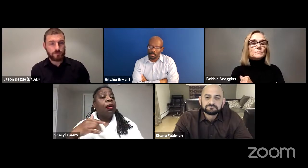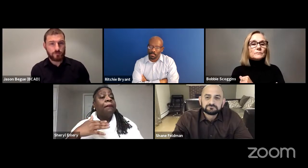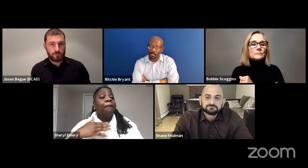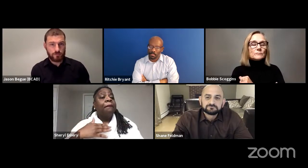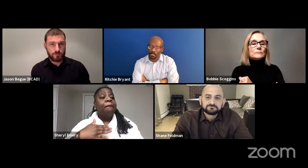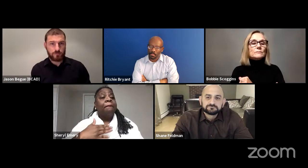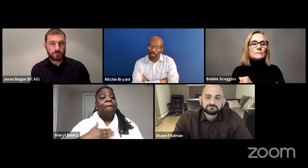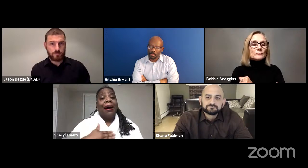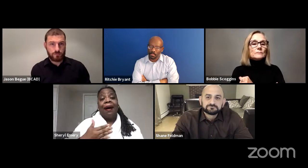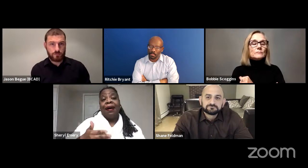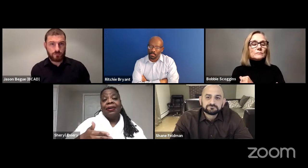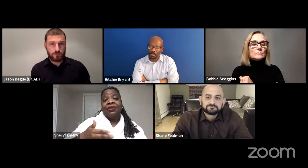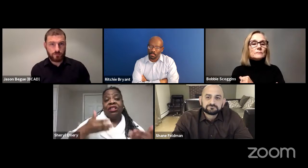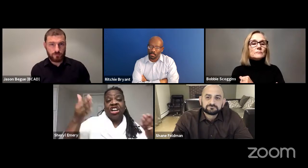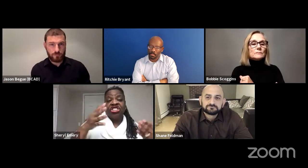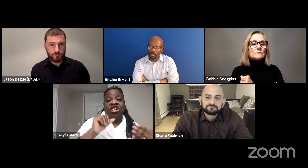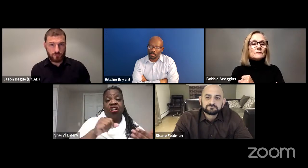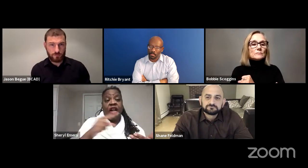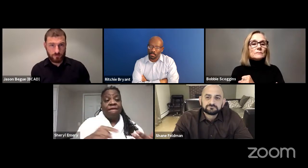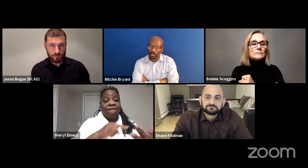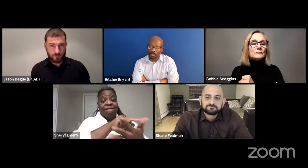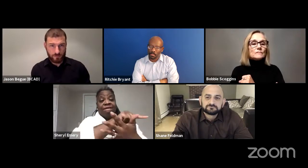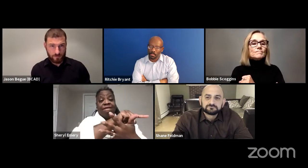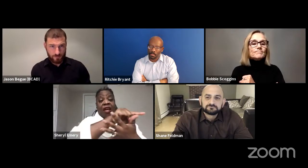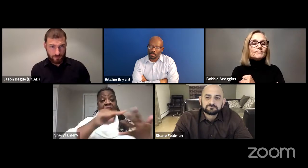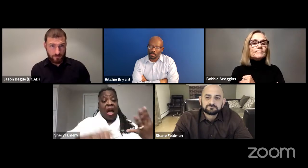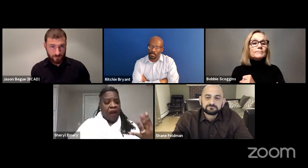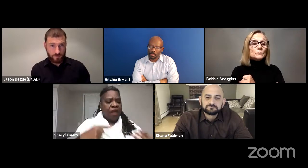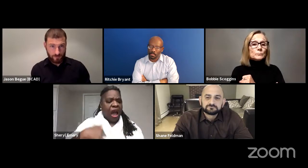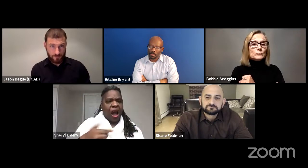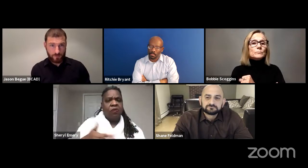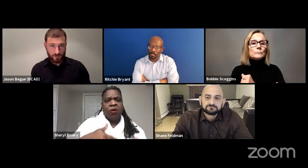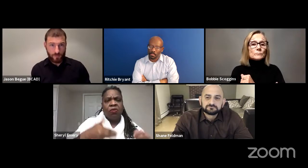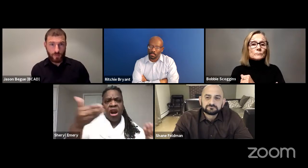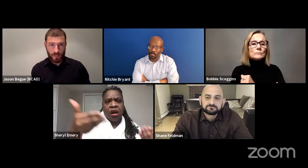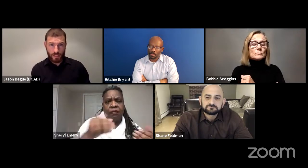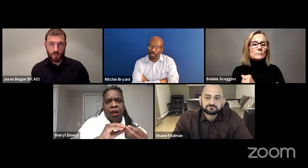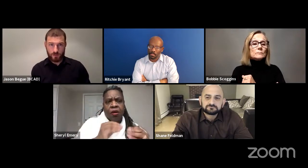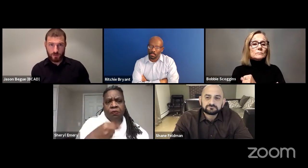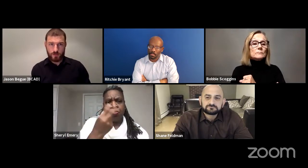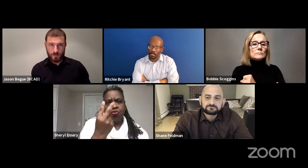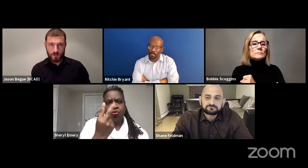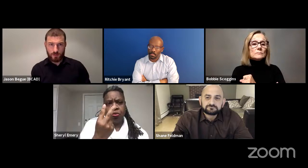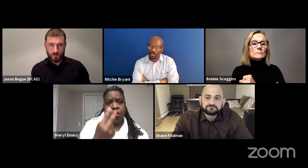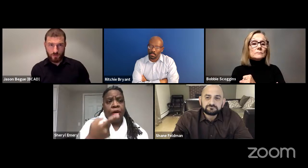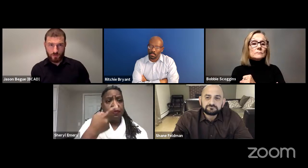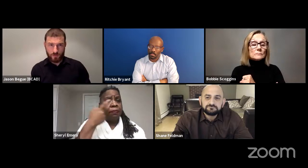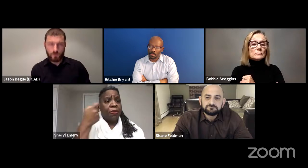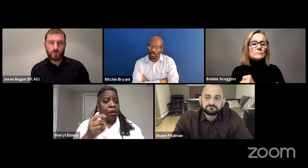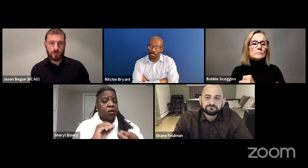of that bill. That being said, my suggestion of the five policy options, I would recommend